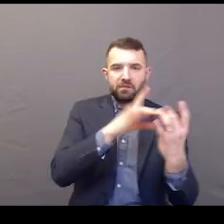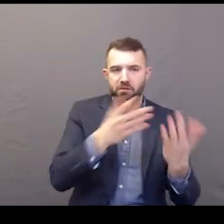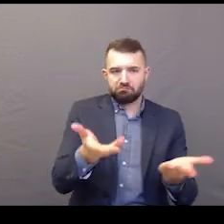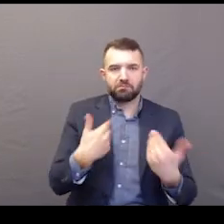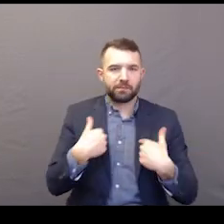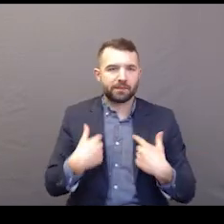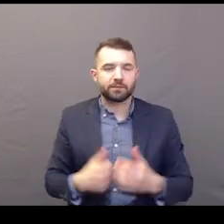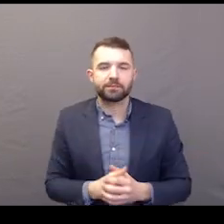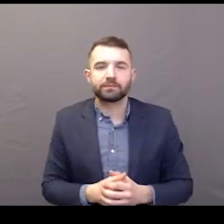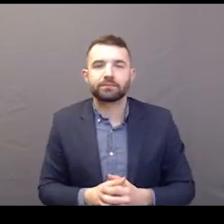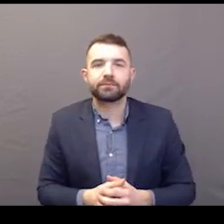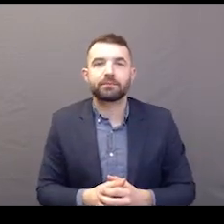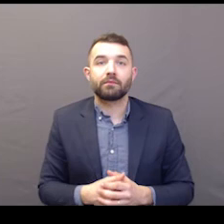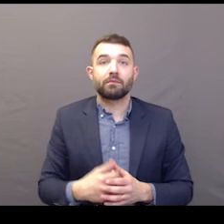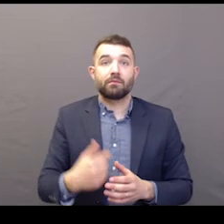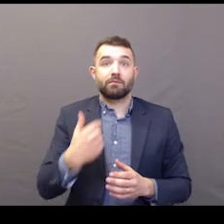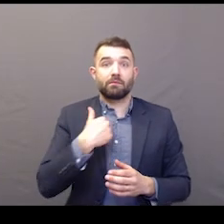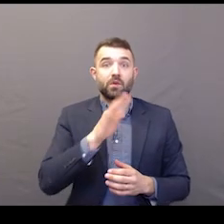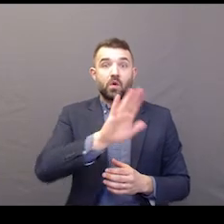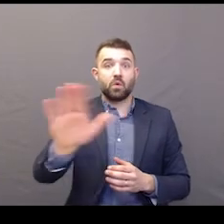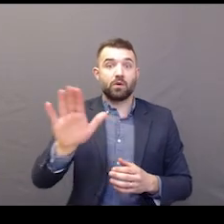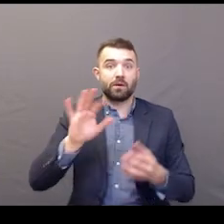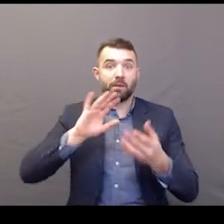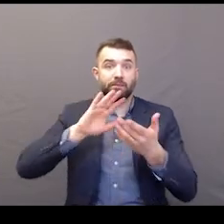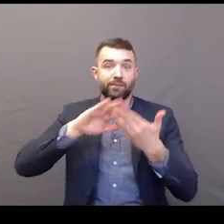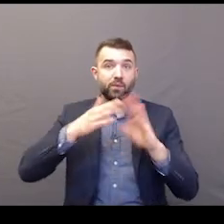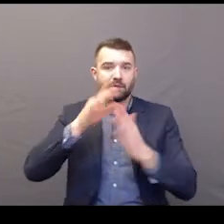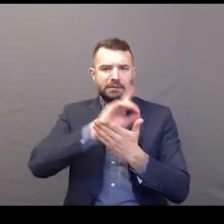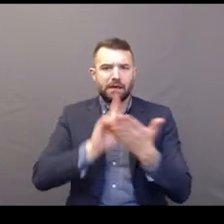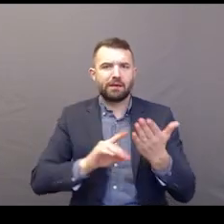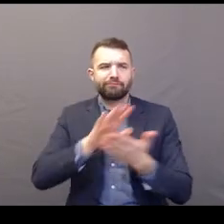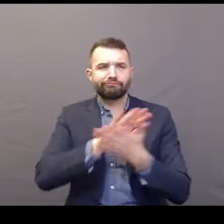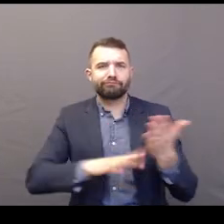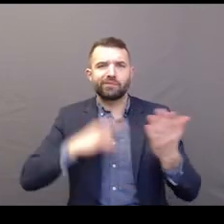After learning about the design in your city, you may be wondering what this design means for your current transit ride.